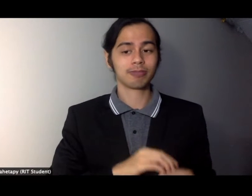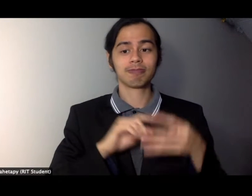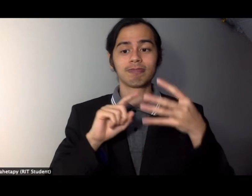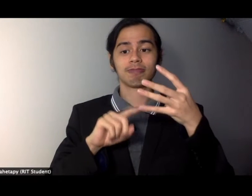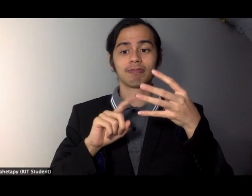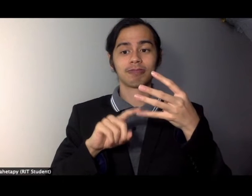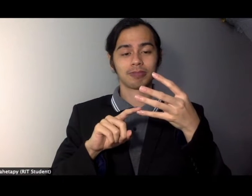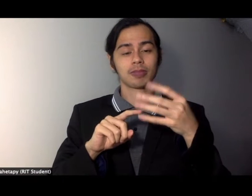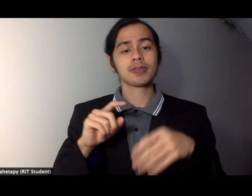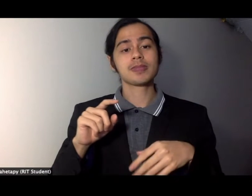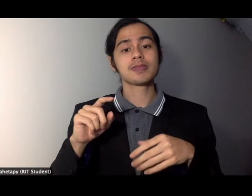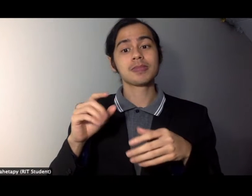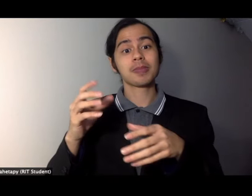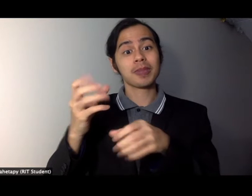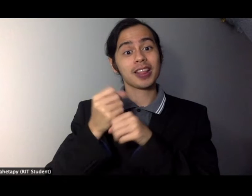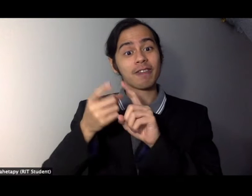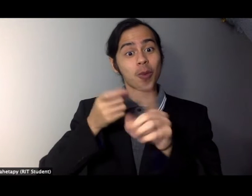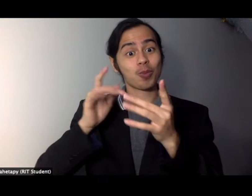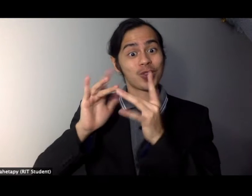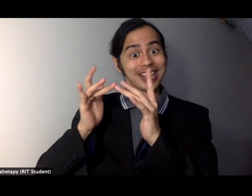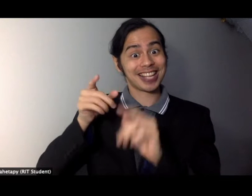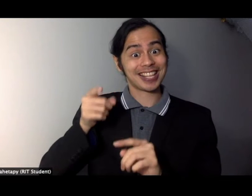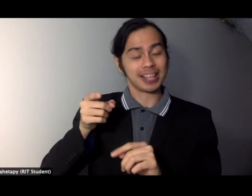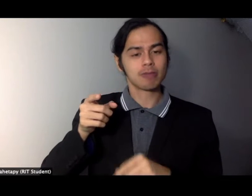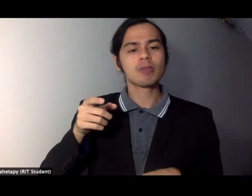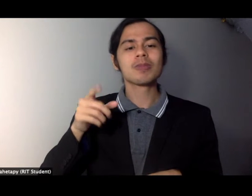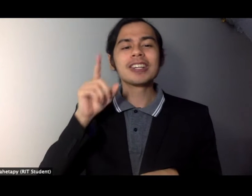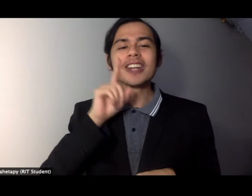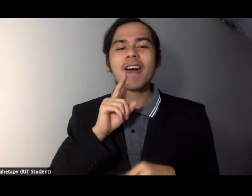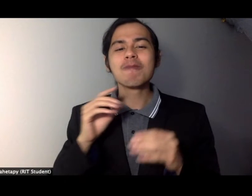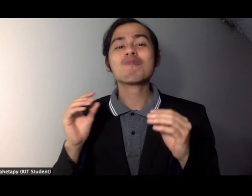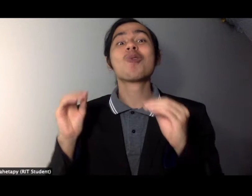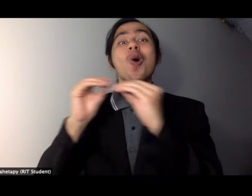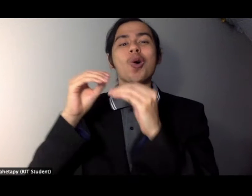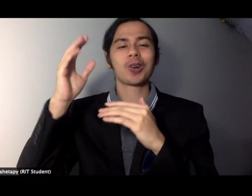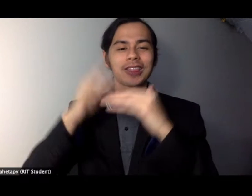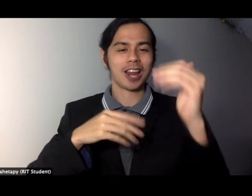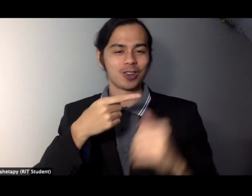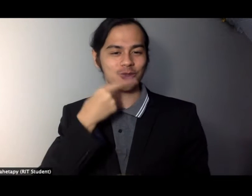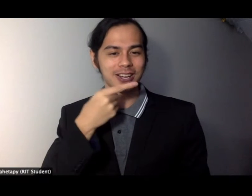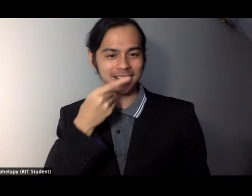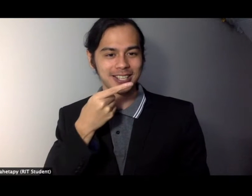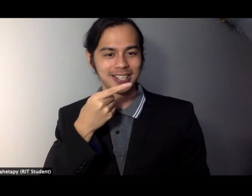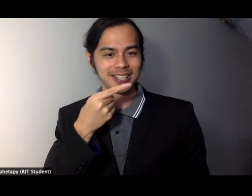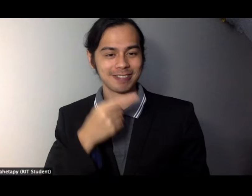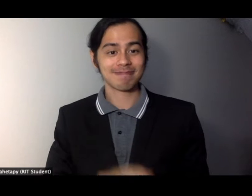Oppositely, the deaf group gets information from the internet more than the hearing group.